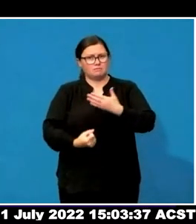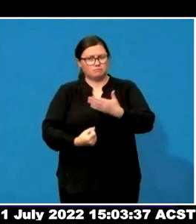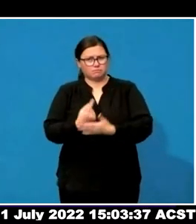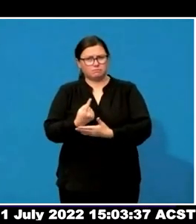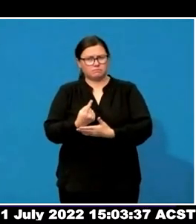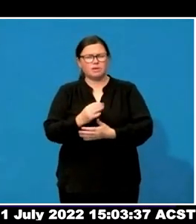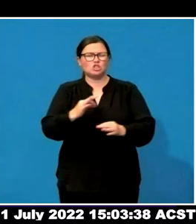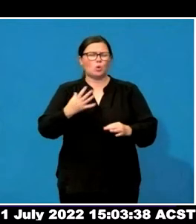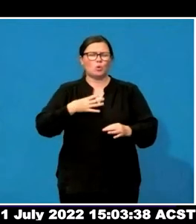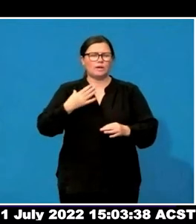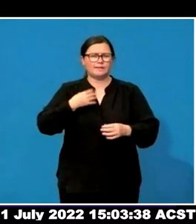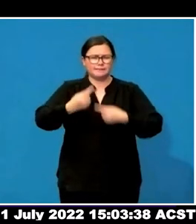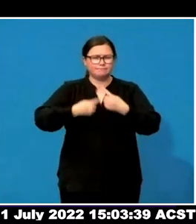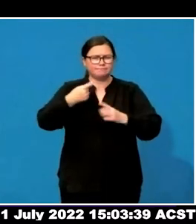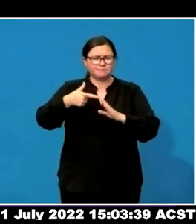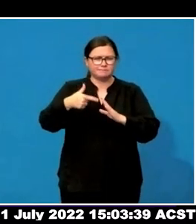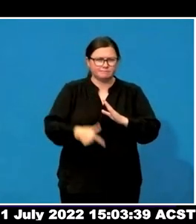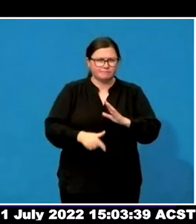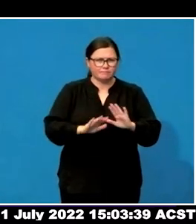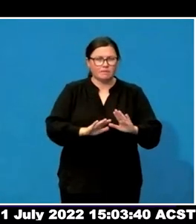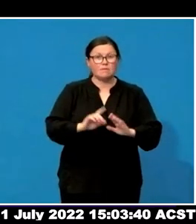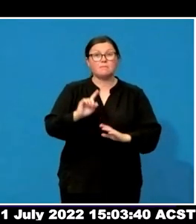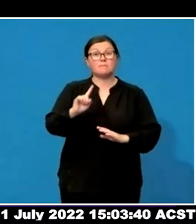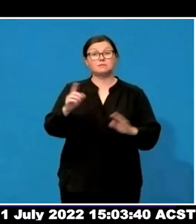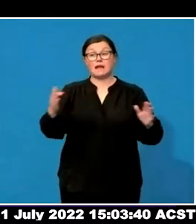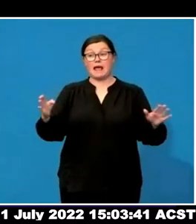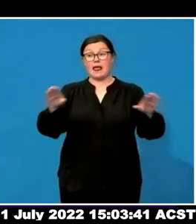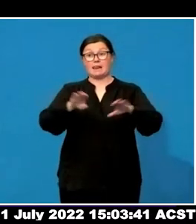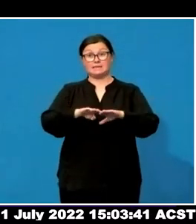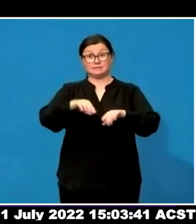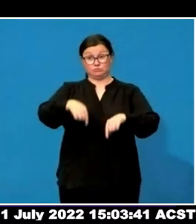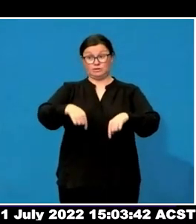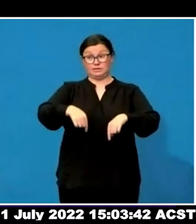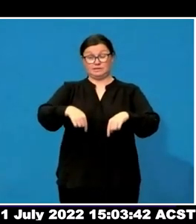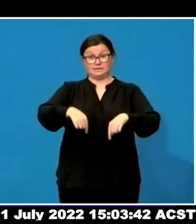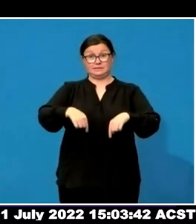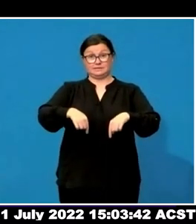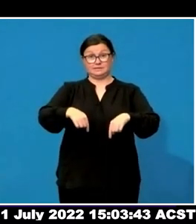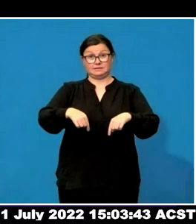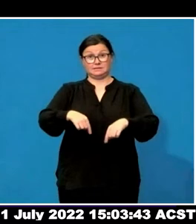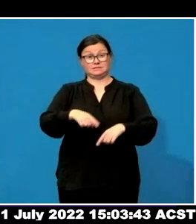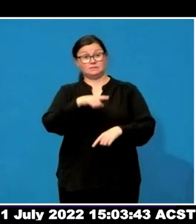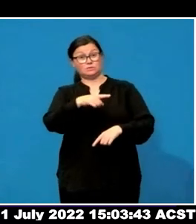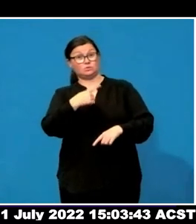When we come to Alice Springs, you have described Joziah's current position in terms